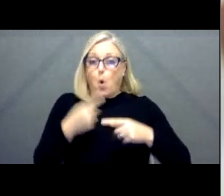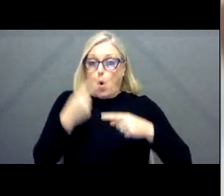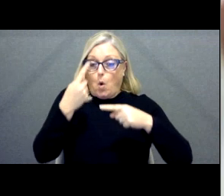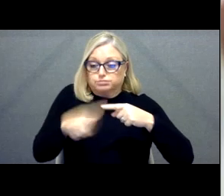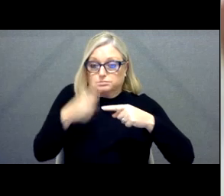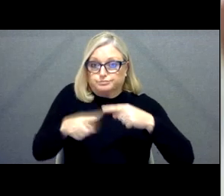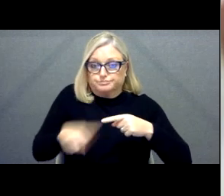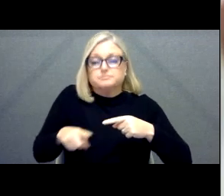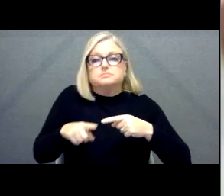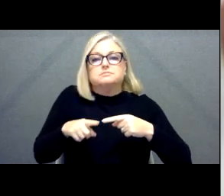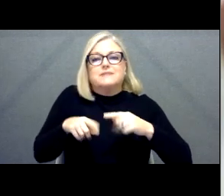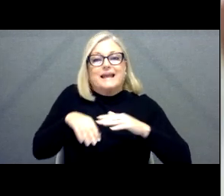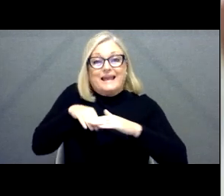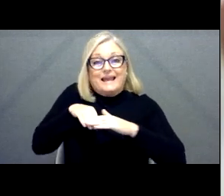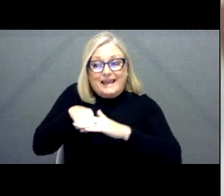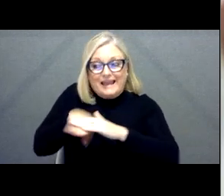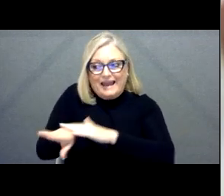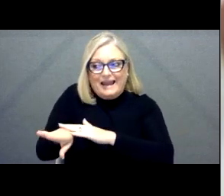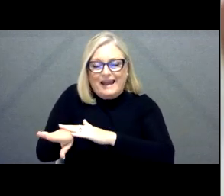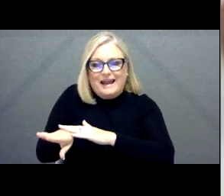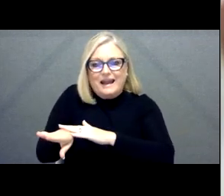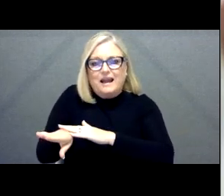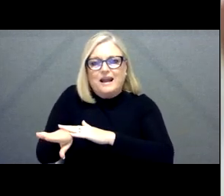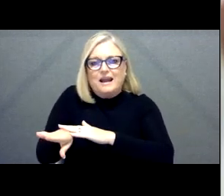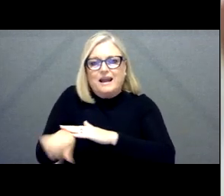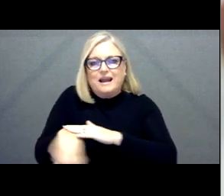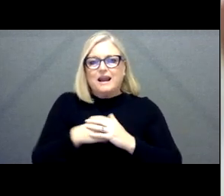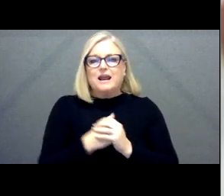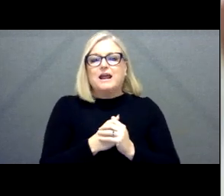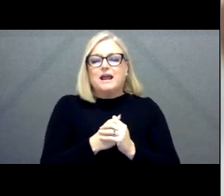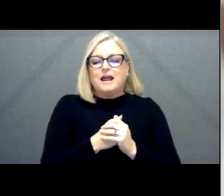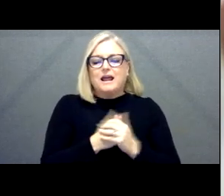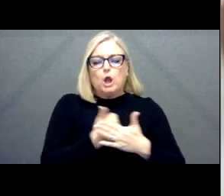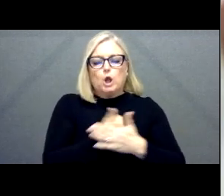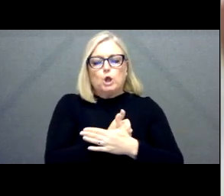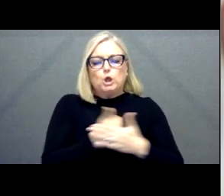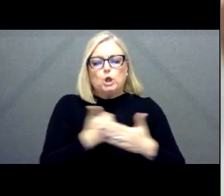come to drug court with property offending rather than actual drug offenses because it's um again